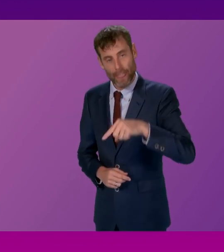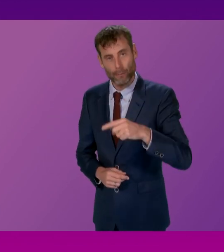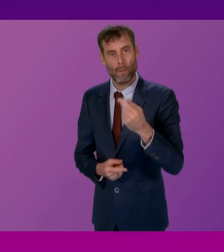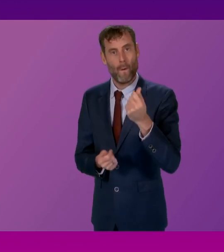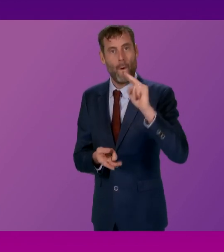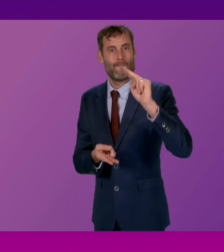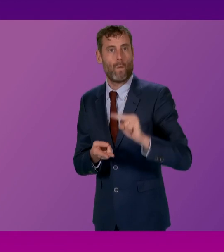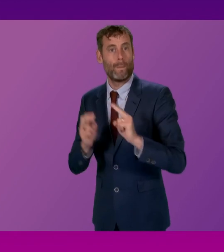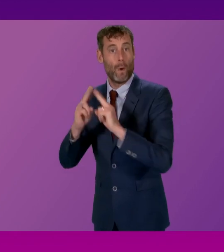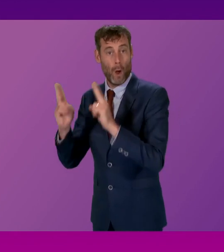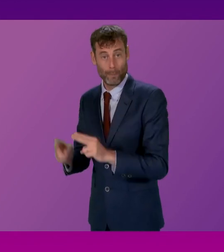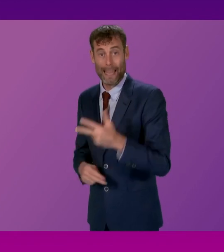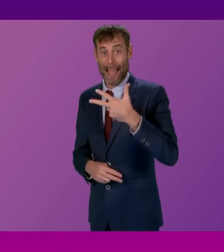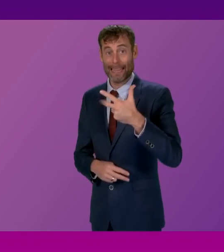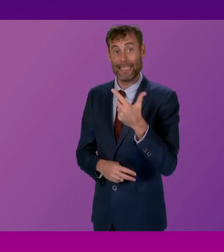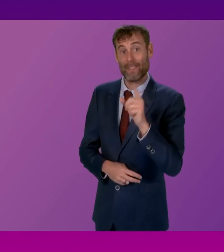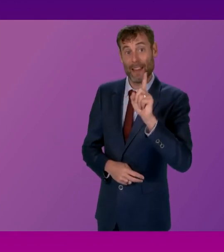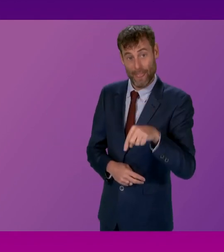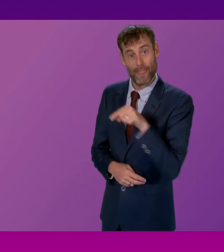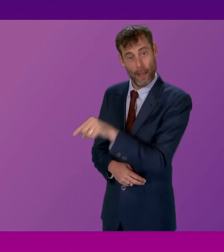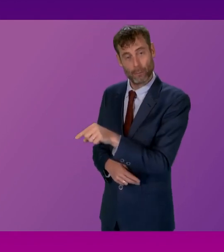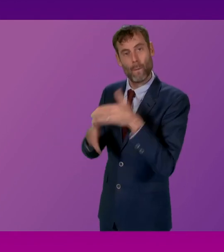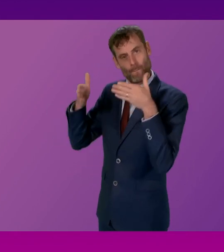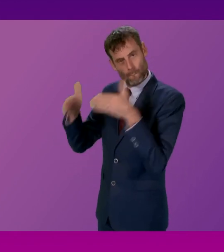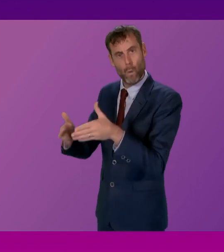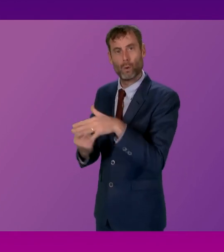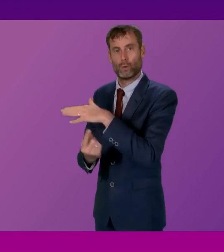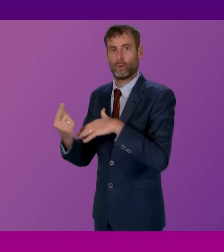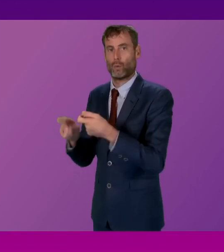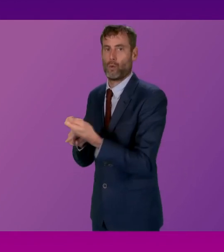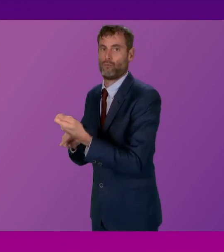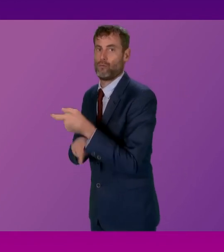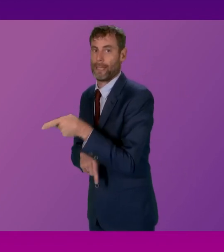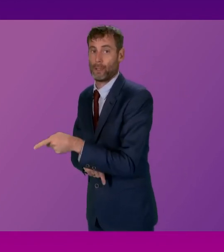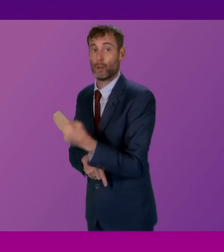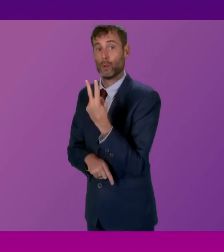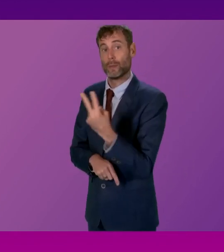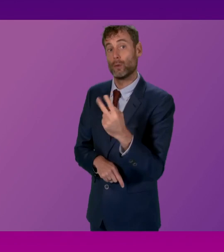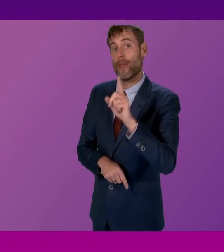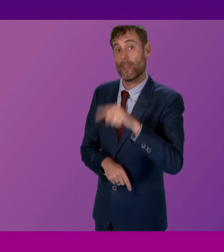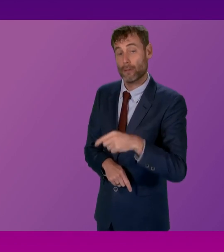more than 87,000 of which are for social rent, including 22,994 council homes.